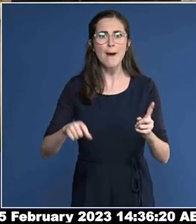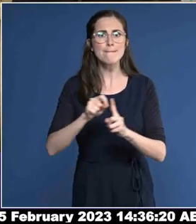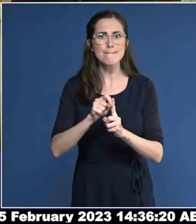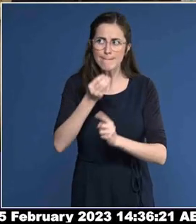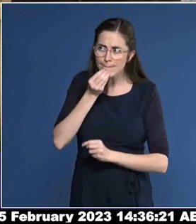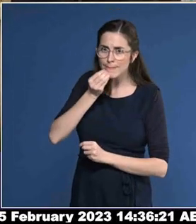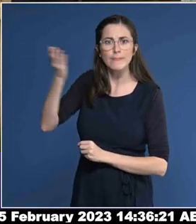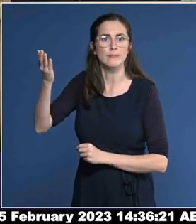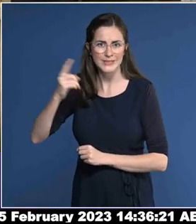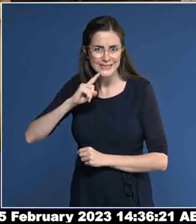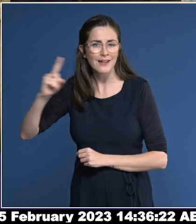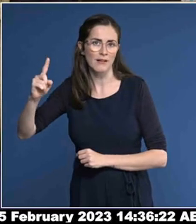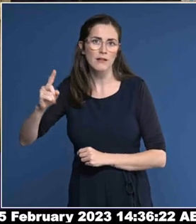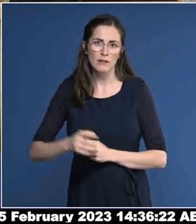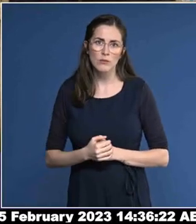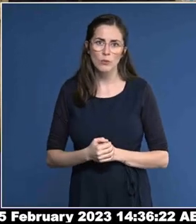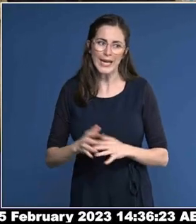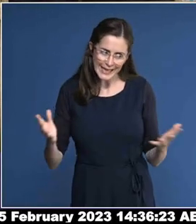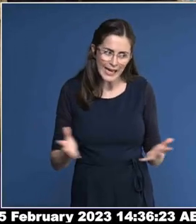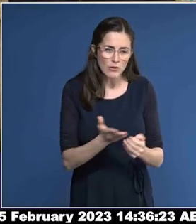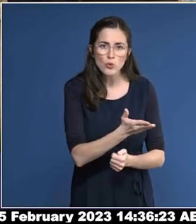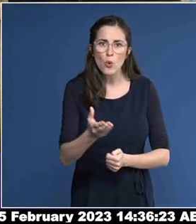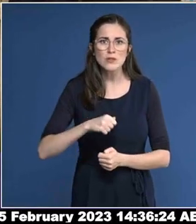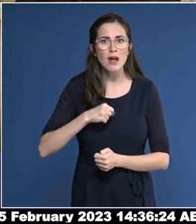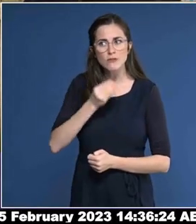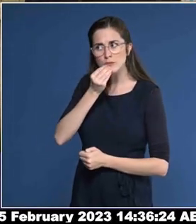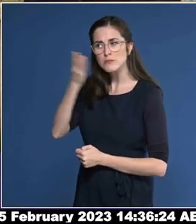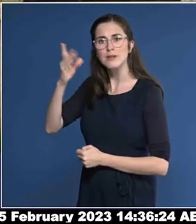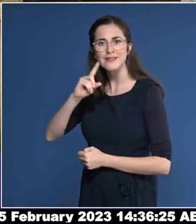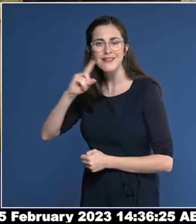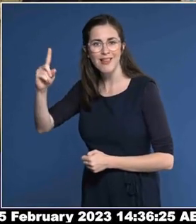there's a number of ways that you can find out relevant information in order to address